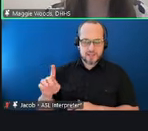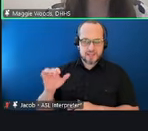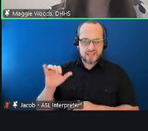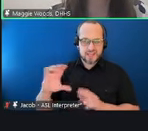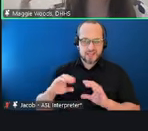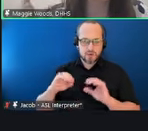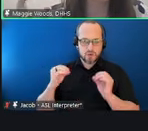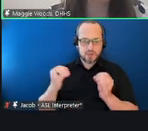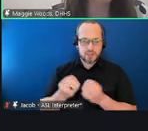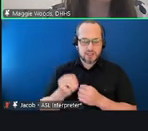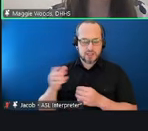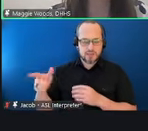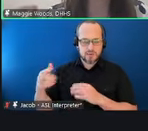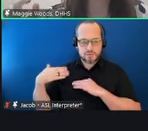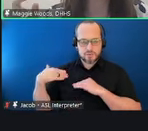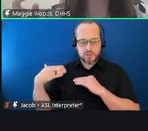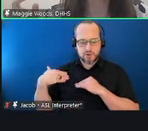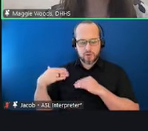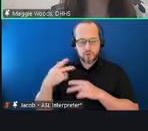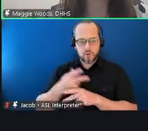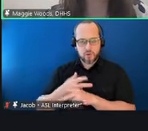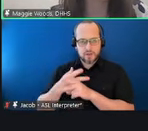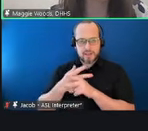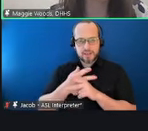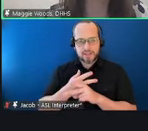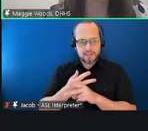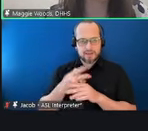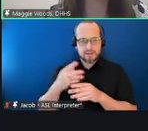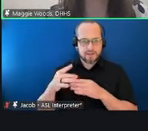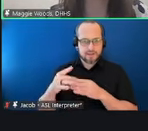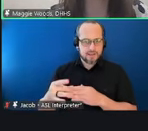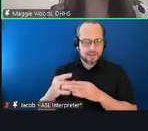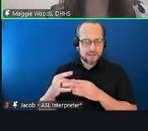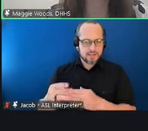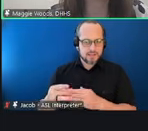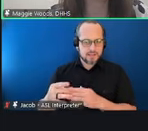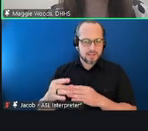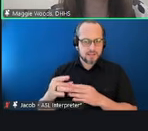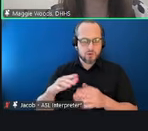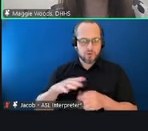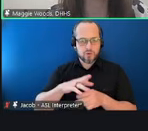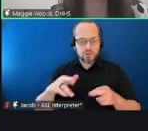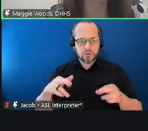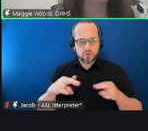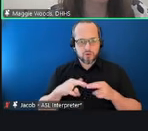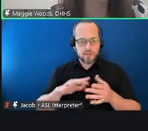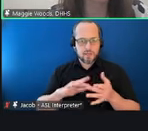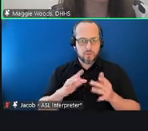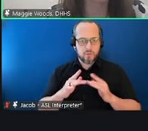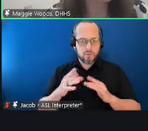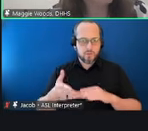coordinating and guiding a regional network of partners to improve health services in their